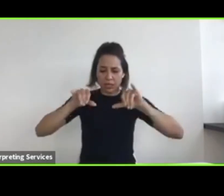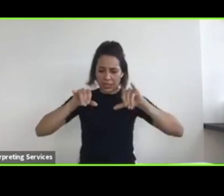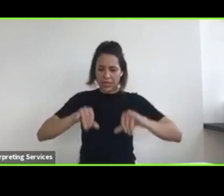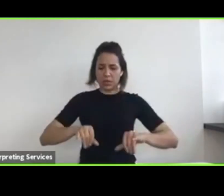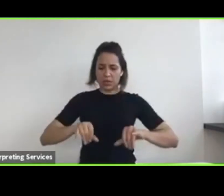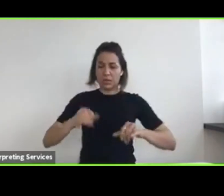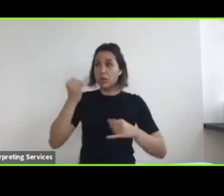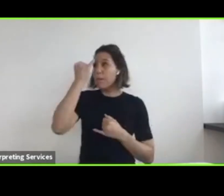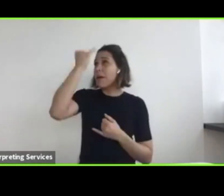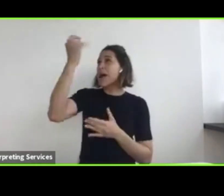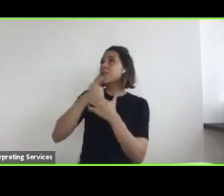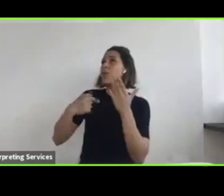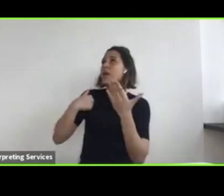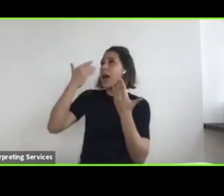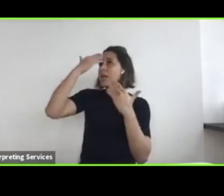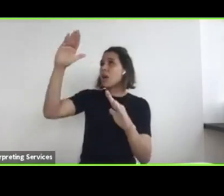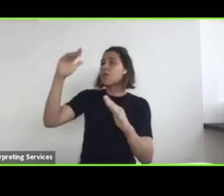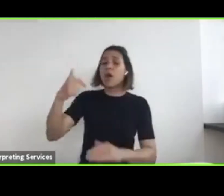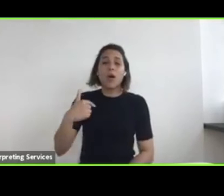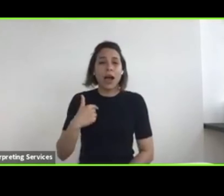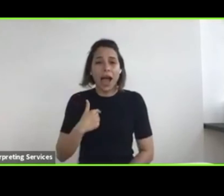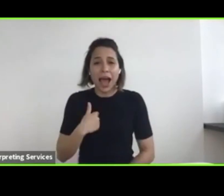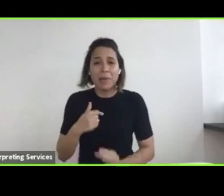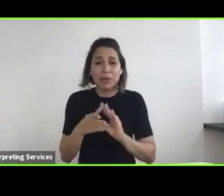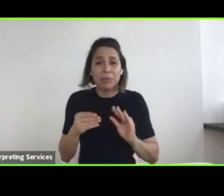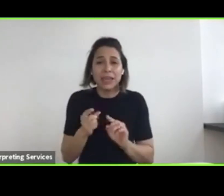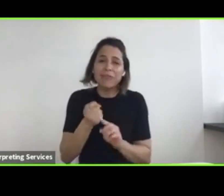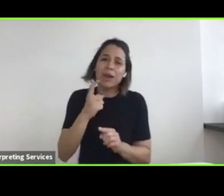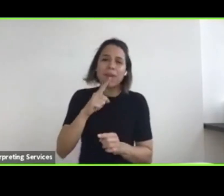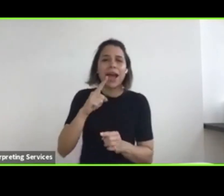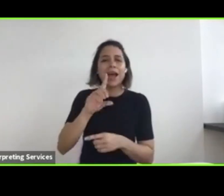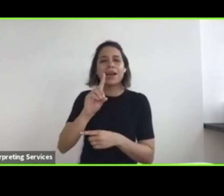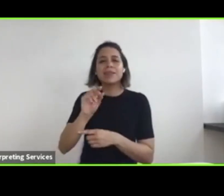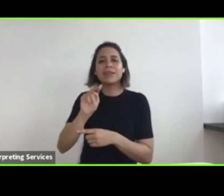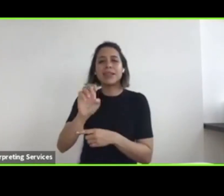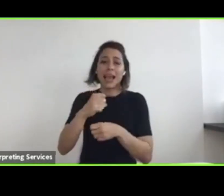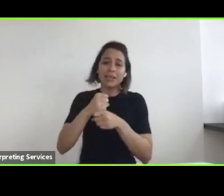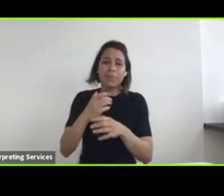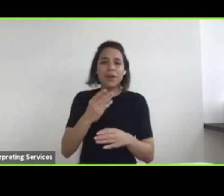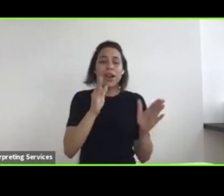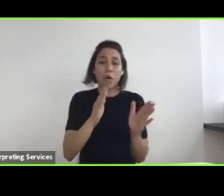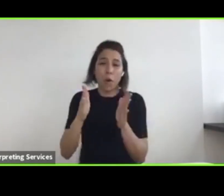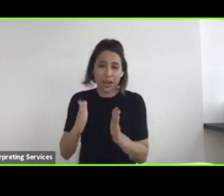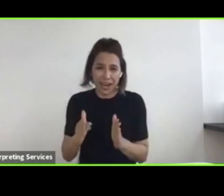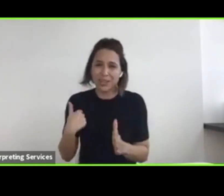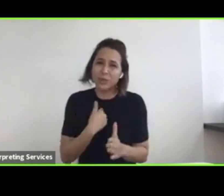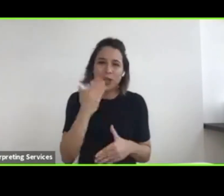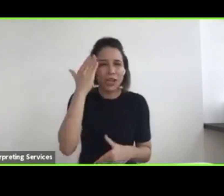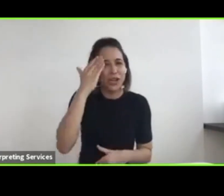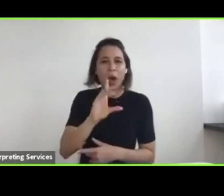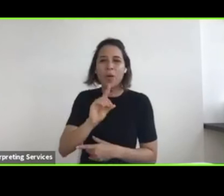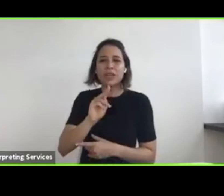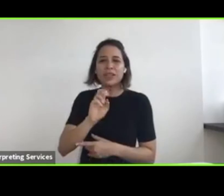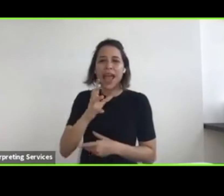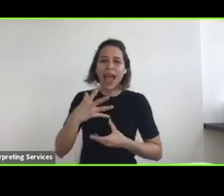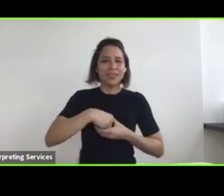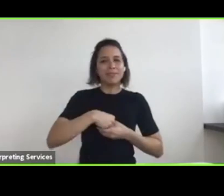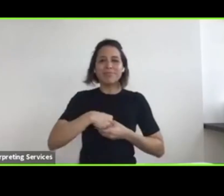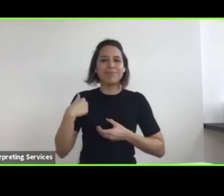DANCE MAKER AND AS AN ORGANIZER. AND DANCE, AS WE ALL KNOW, HERE GATHERED, IS ALWAYS IN US - BLOOD MOVING, SYNAPSES FIRING, AIR FLOWING.